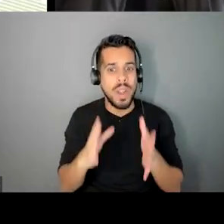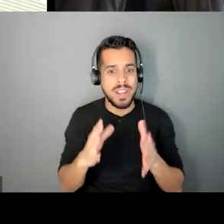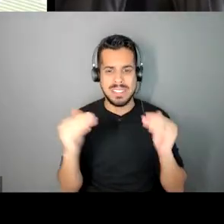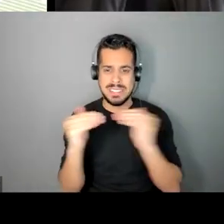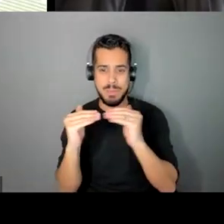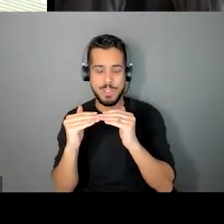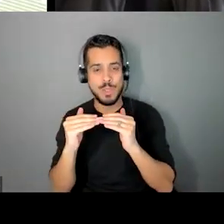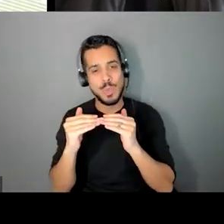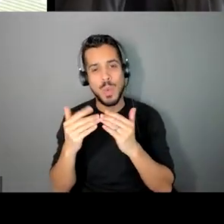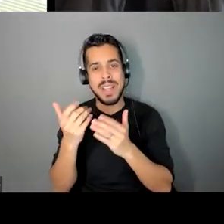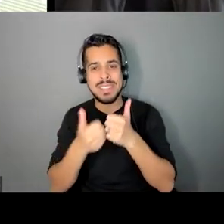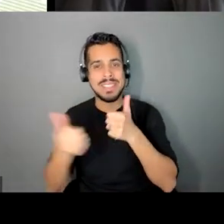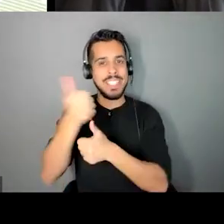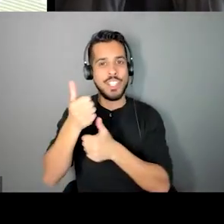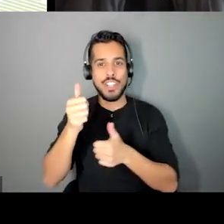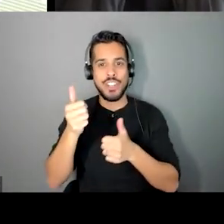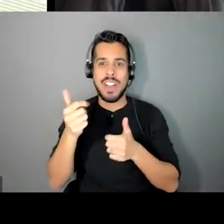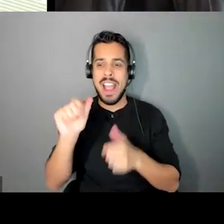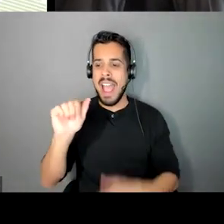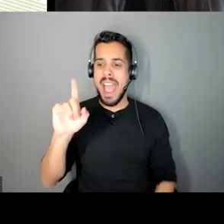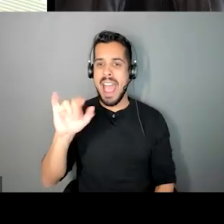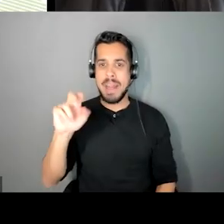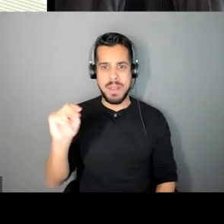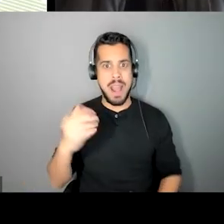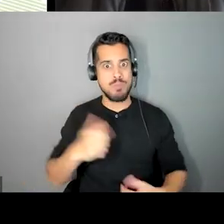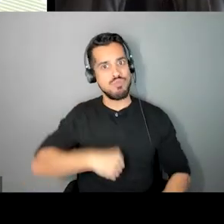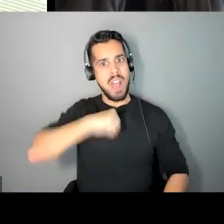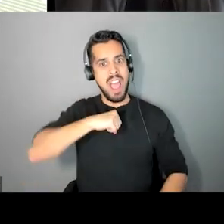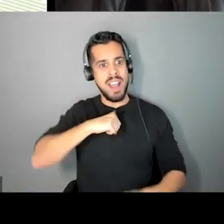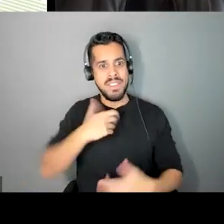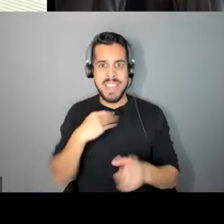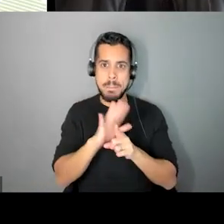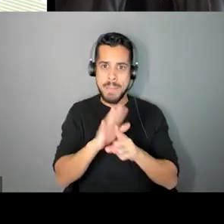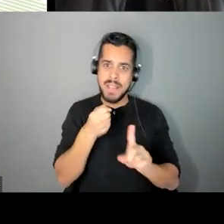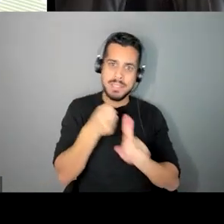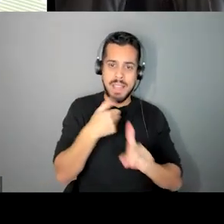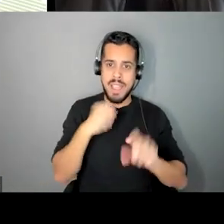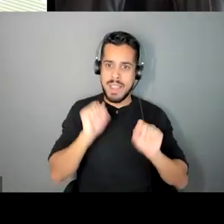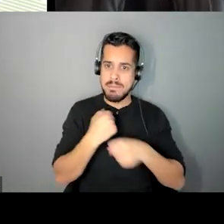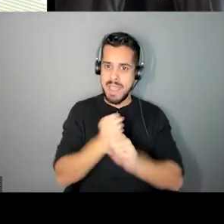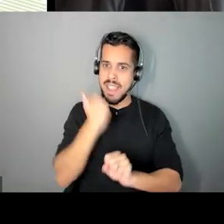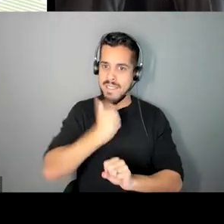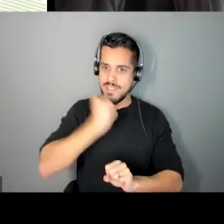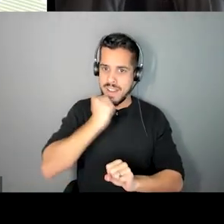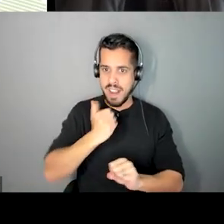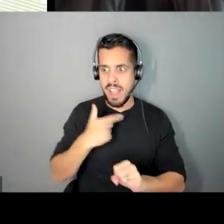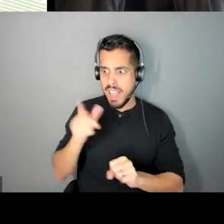and I'm proud of the impact I get to make each day. I'm grateful to BIT for opening the door to this incredible opportunity and supporting me